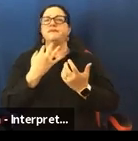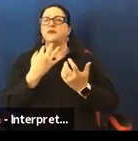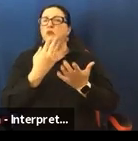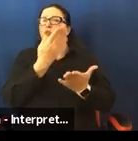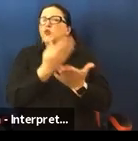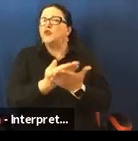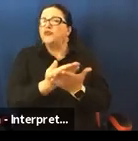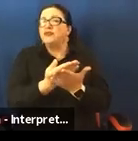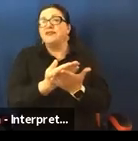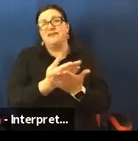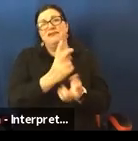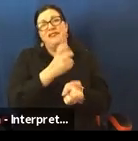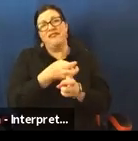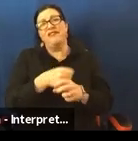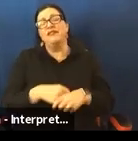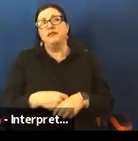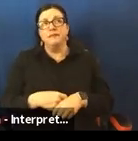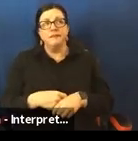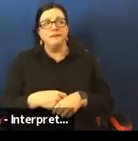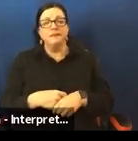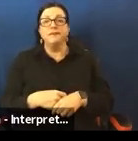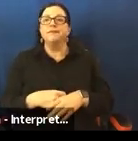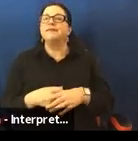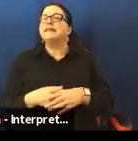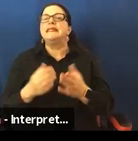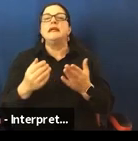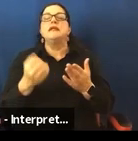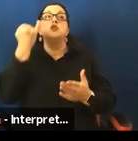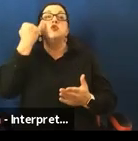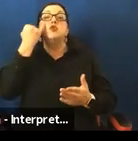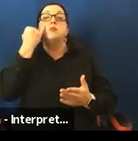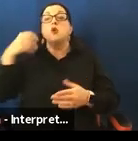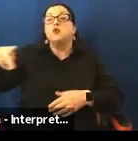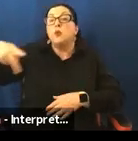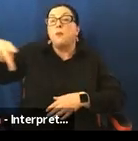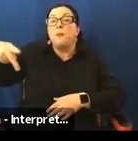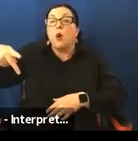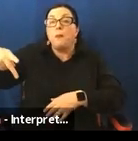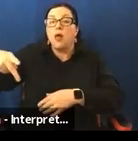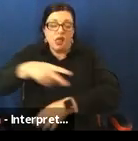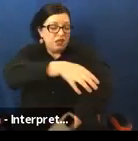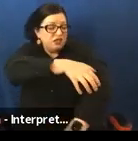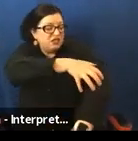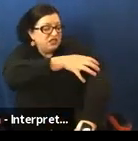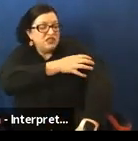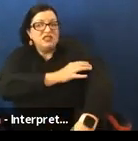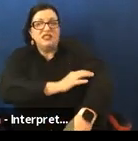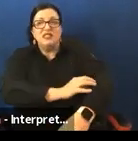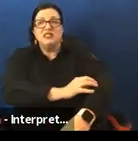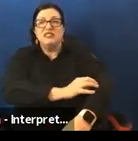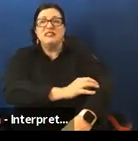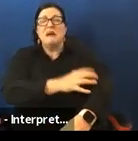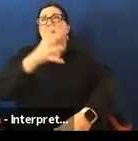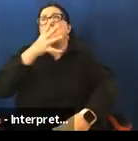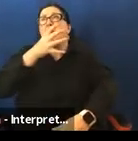Jason Williams: A kid who shows up with a bruise. And they also say, well, my mom always screams at me and tells me that I'm no good.